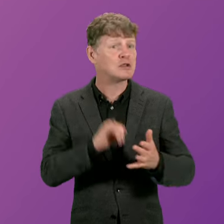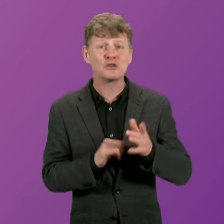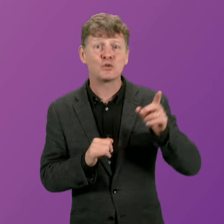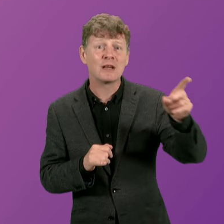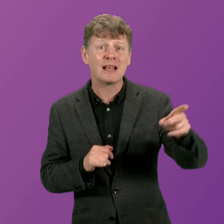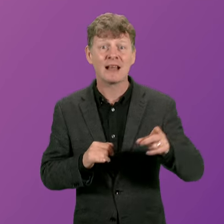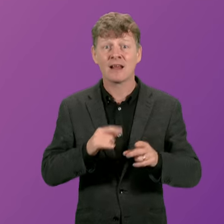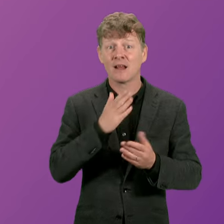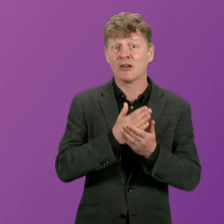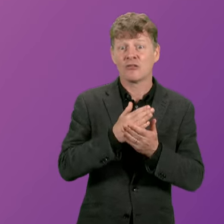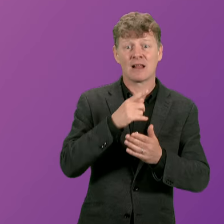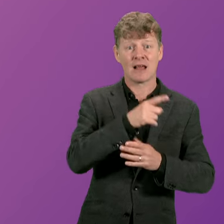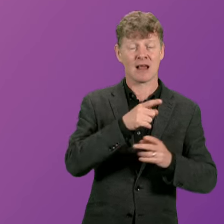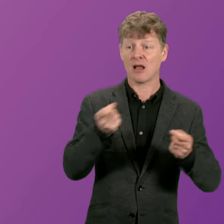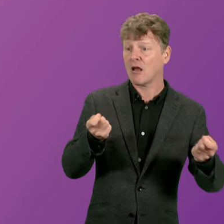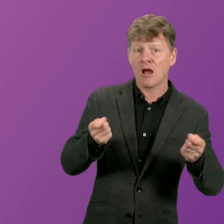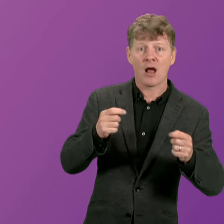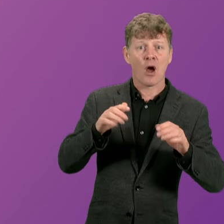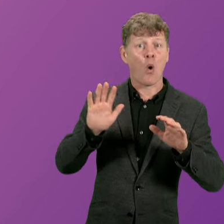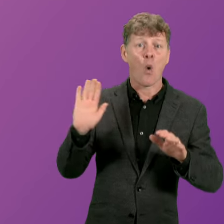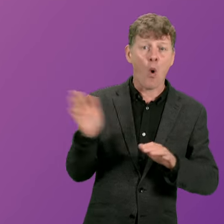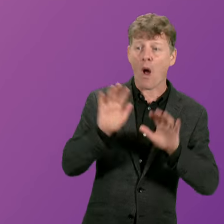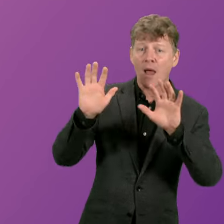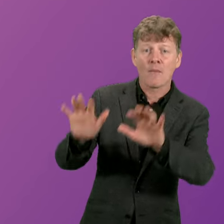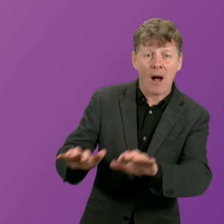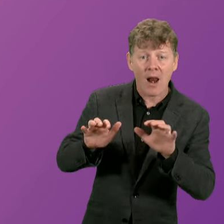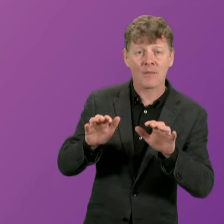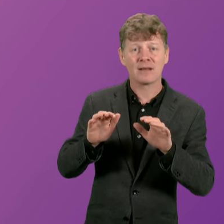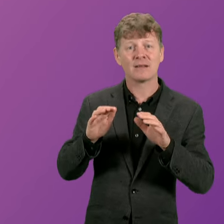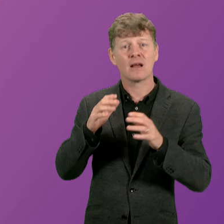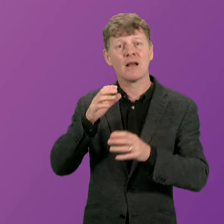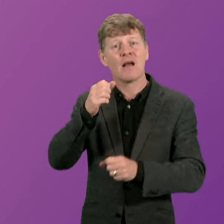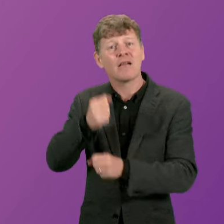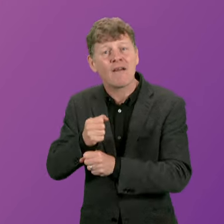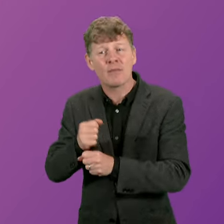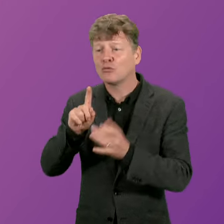every member across this Parliament or across the Westminster Parliament as equal. This is an SNP